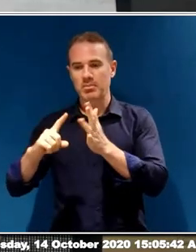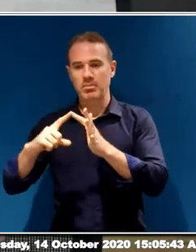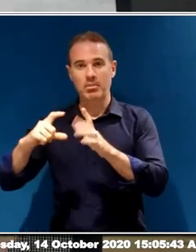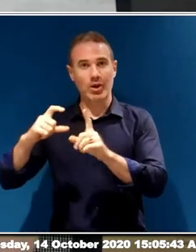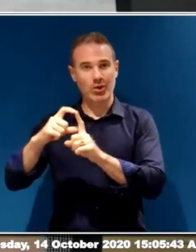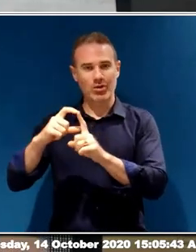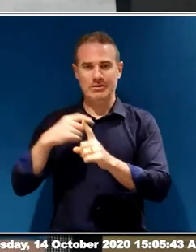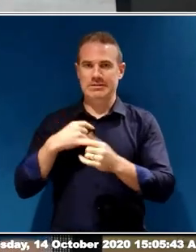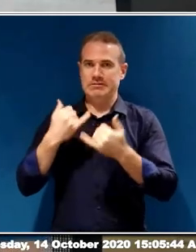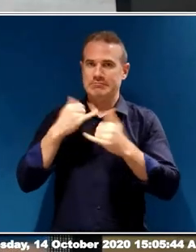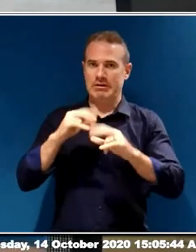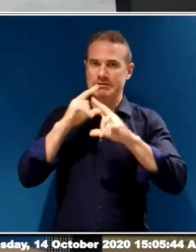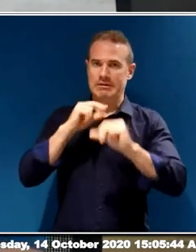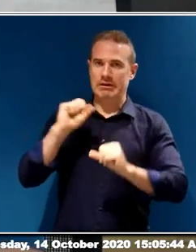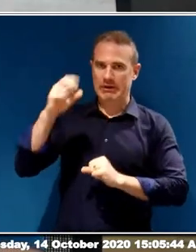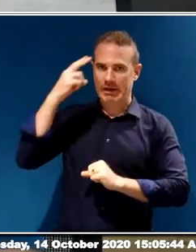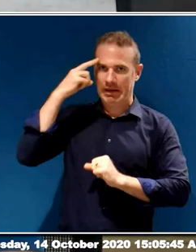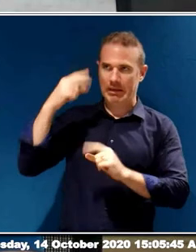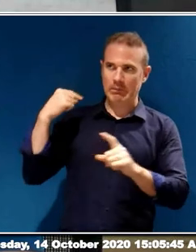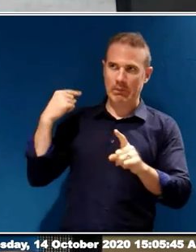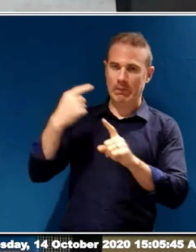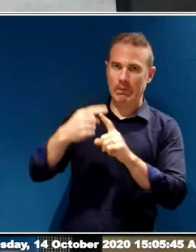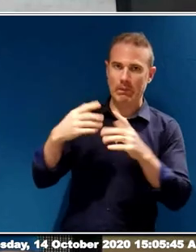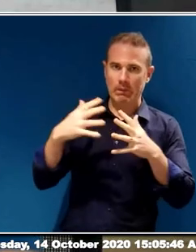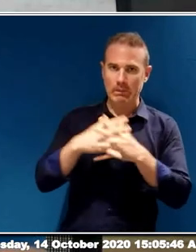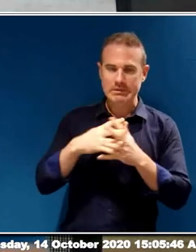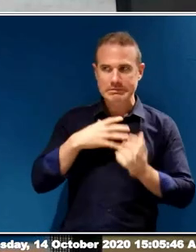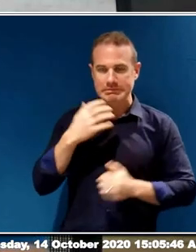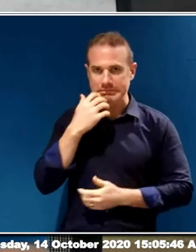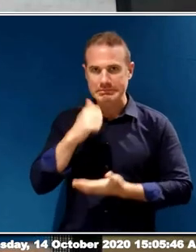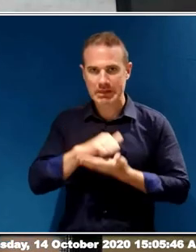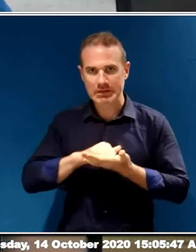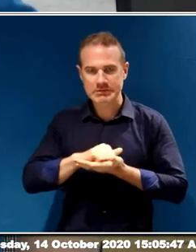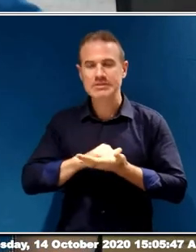So I formally call Associate Professor Shiralee Poed.